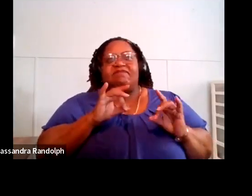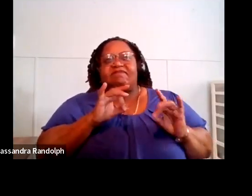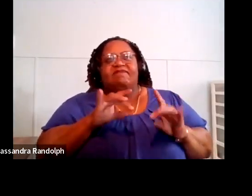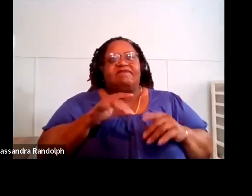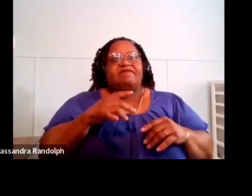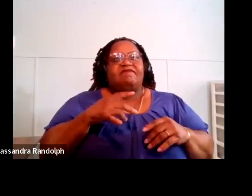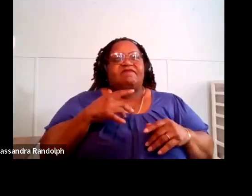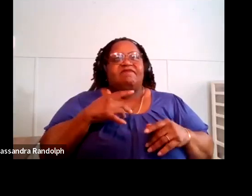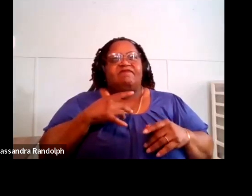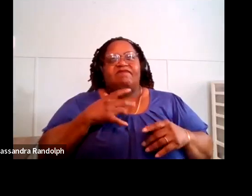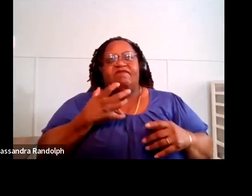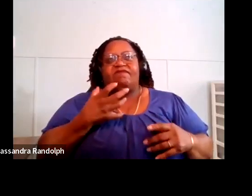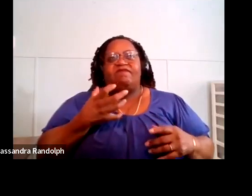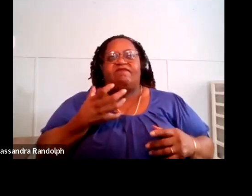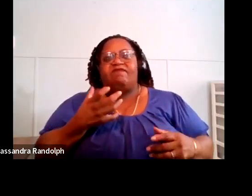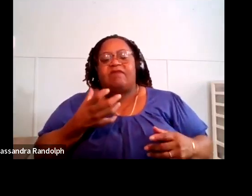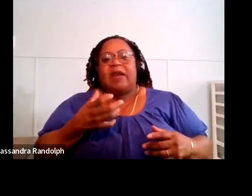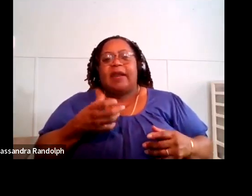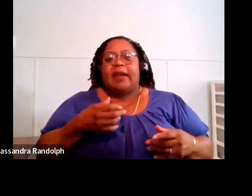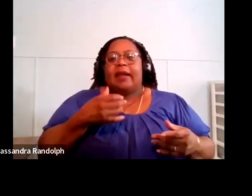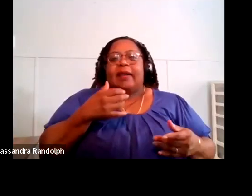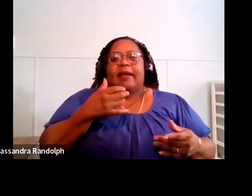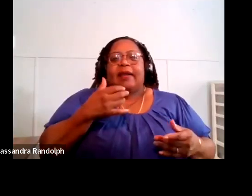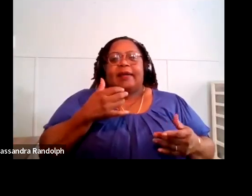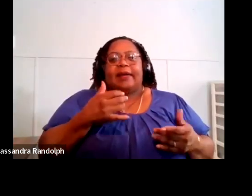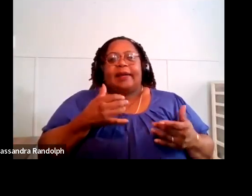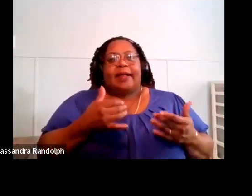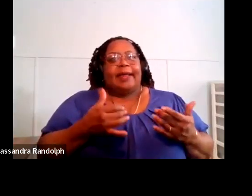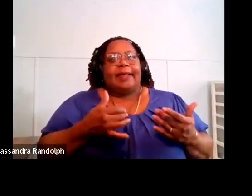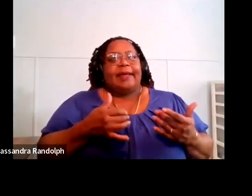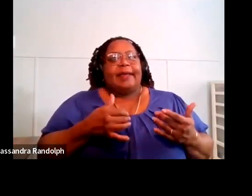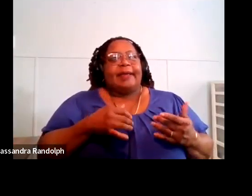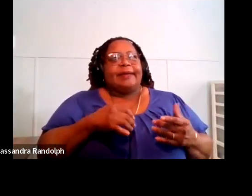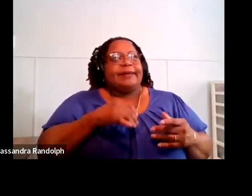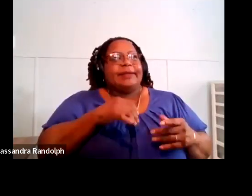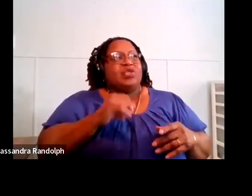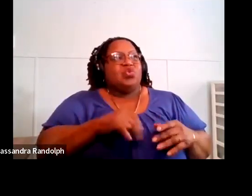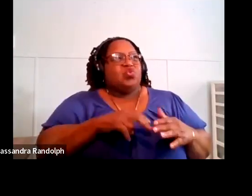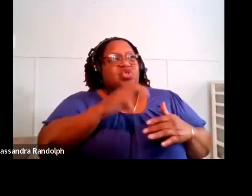get what you are saying is that there can be at moments, especially in a professional